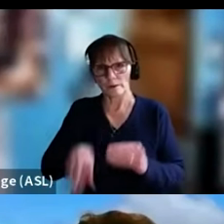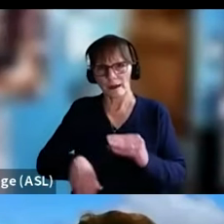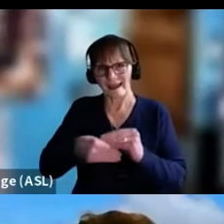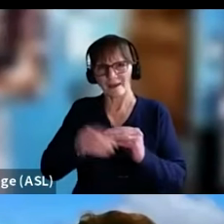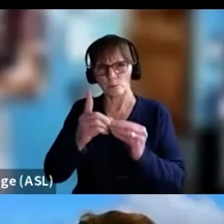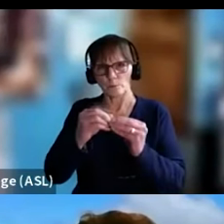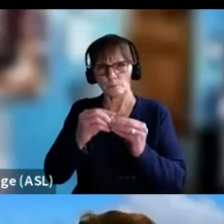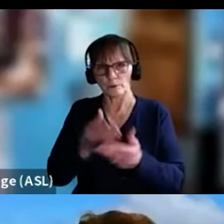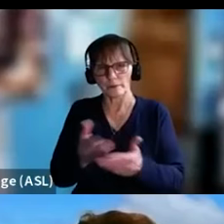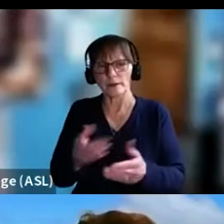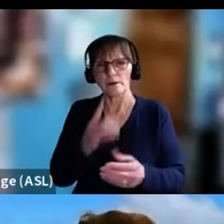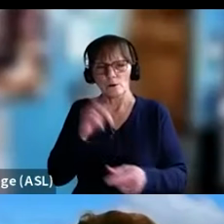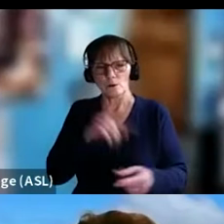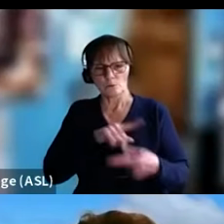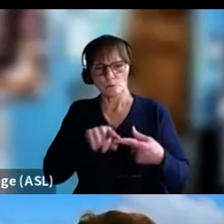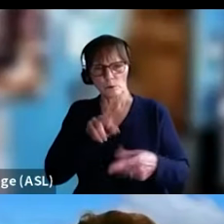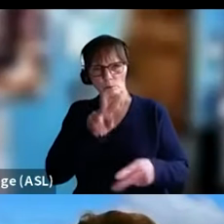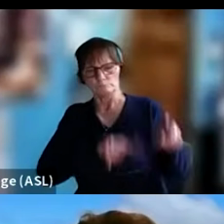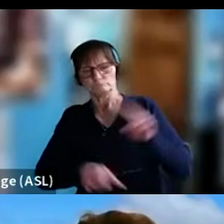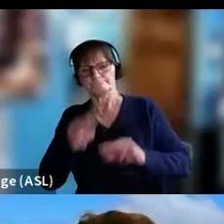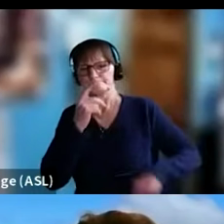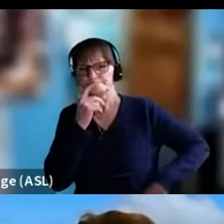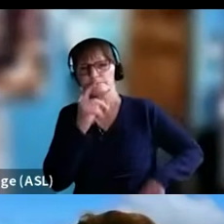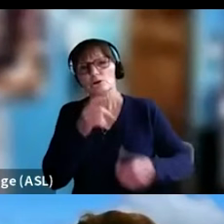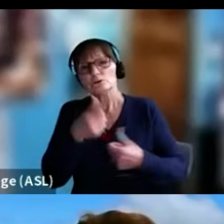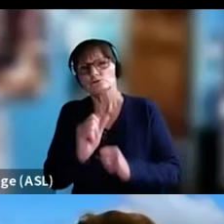that when we're looking at trying to find the right data